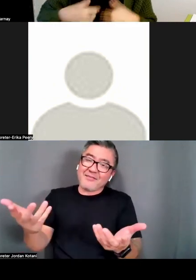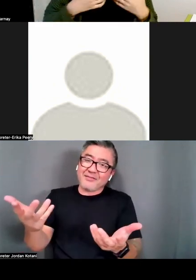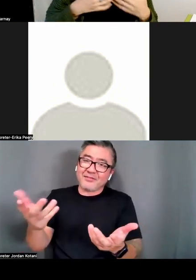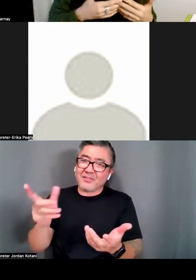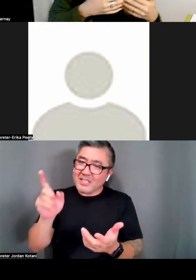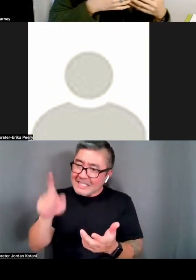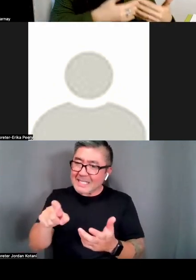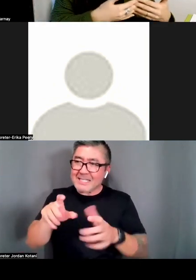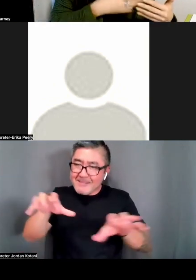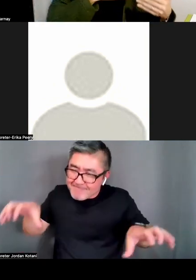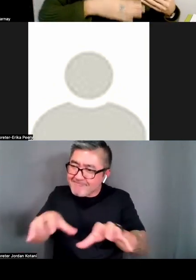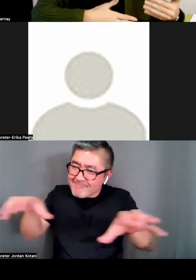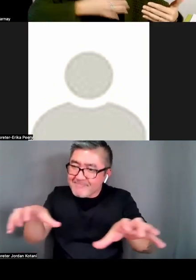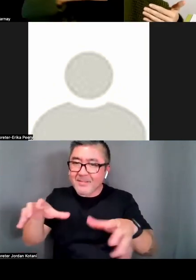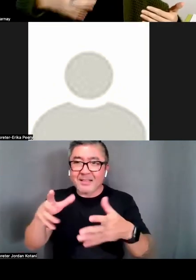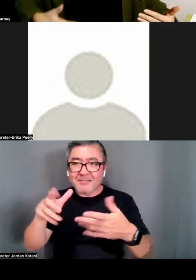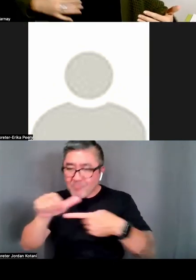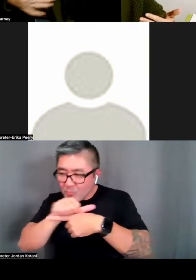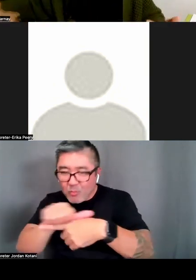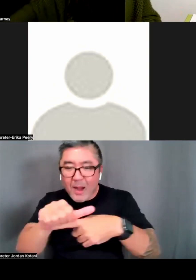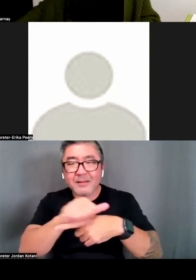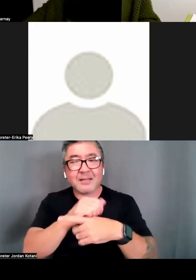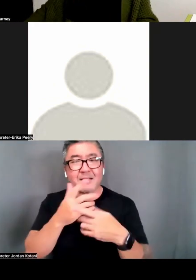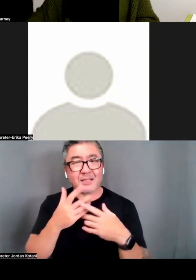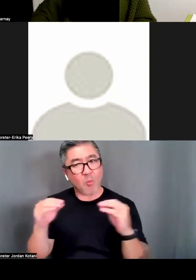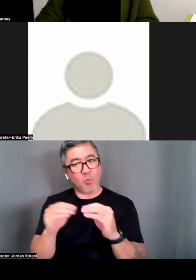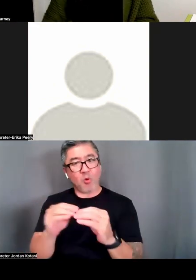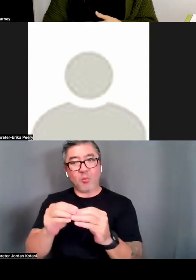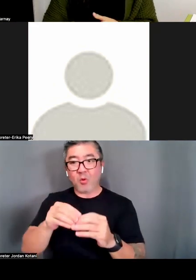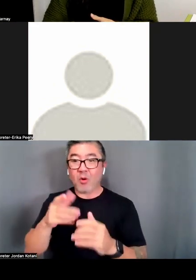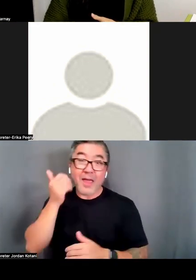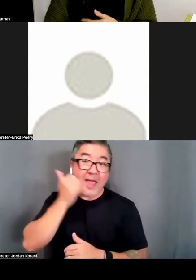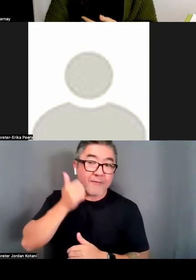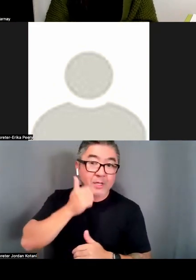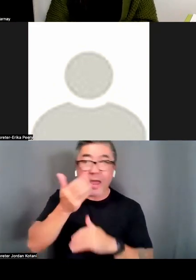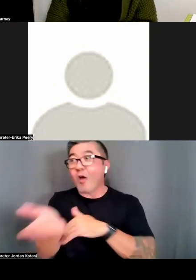It needs activities to need to be incorporated throughout the day and throughout activities.